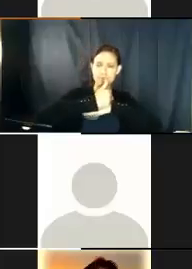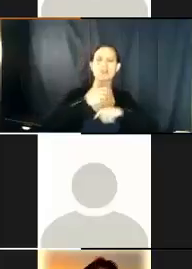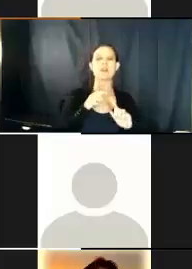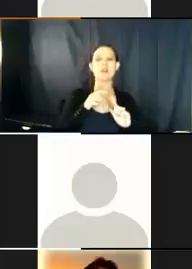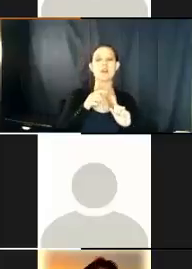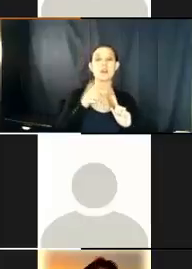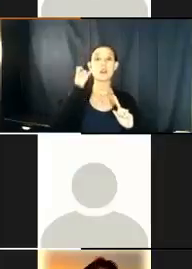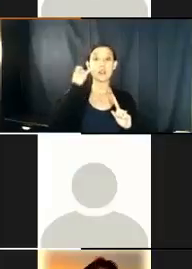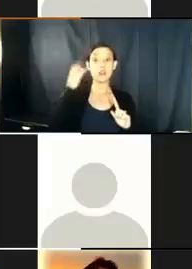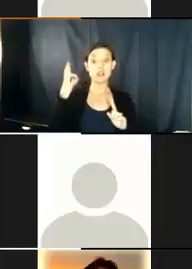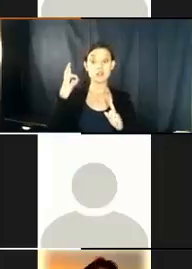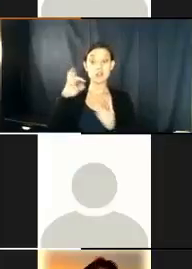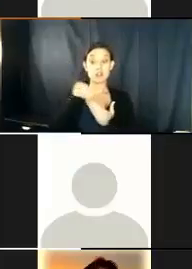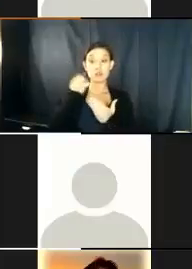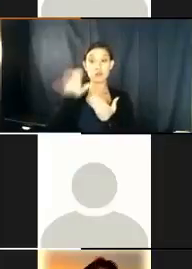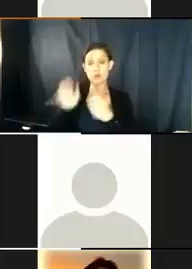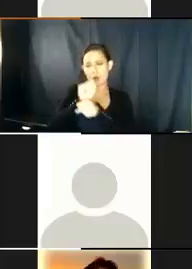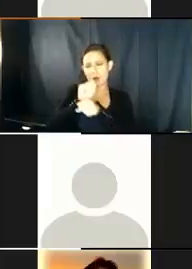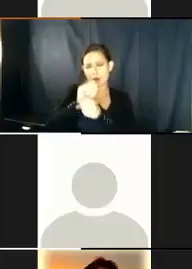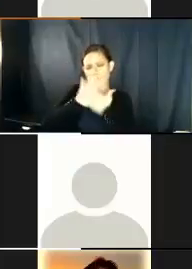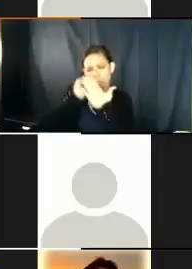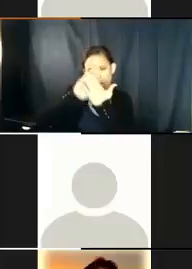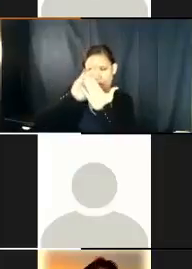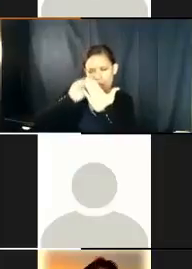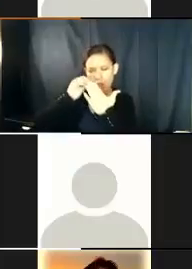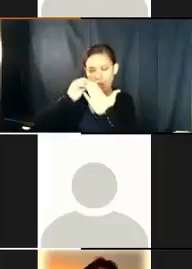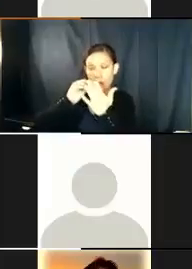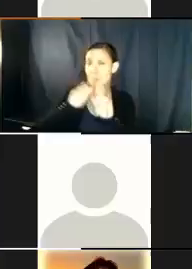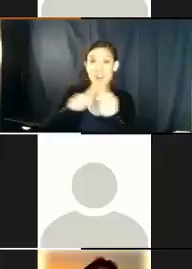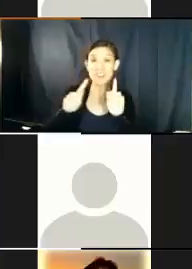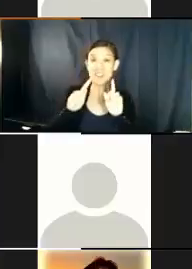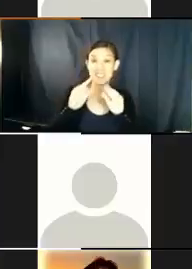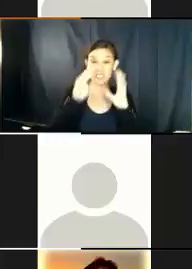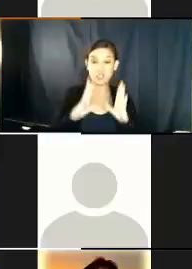in front of them, they're going to understand the material on the page.